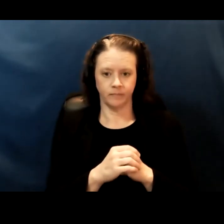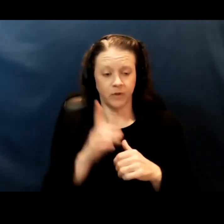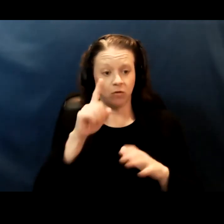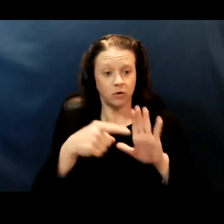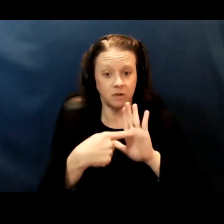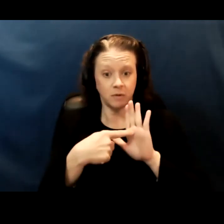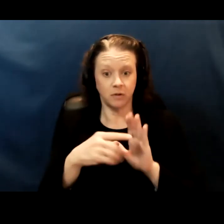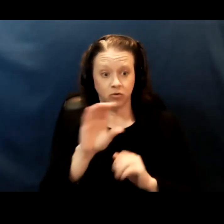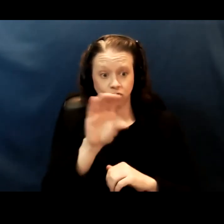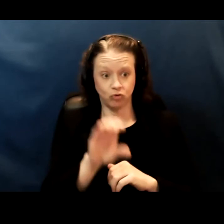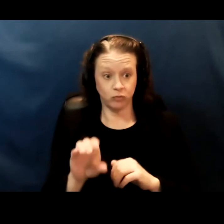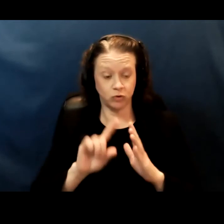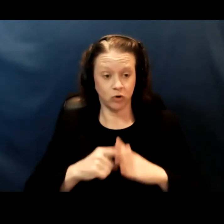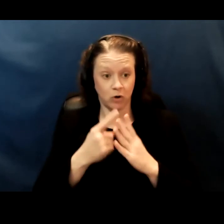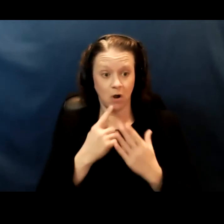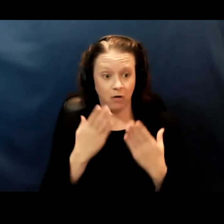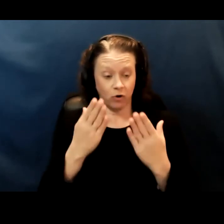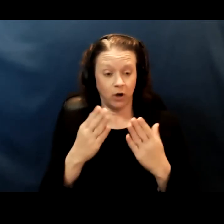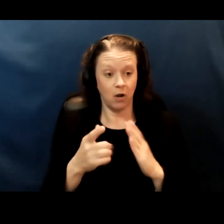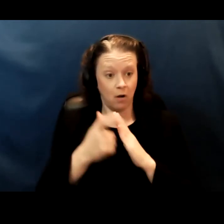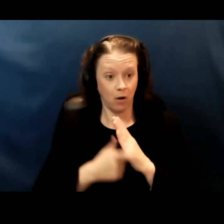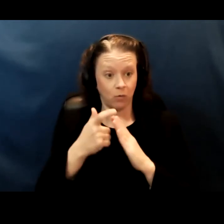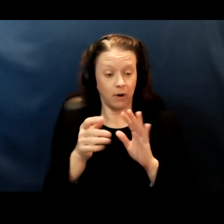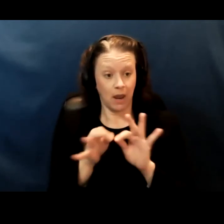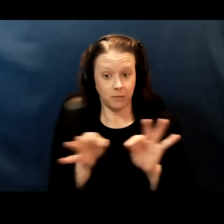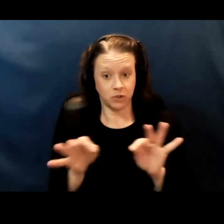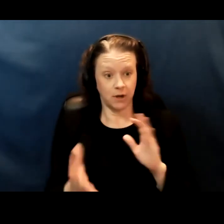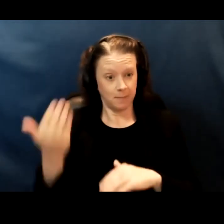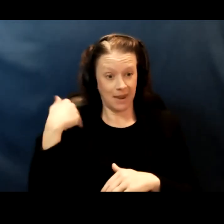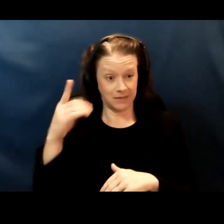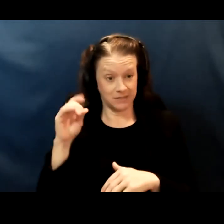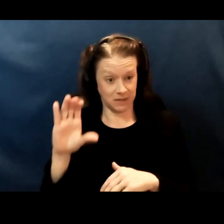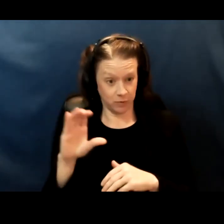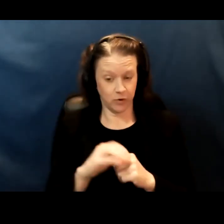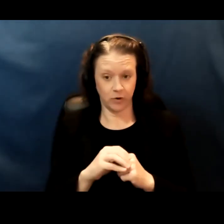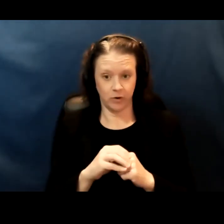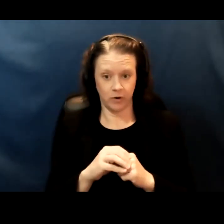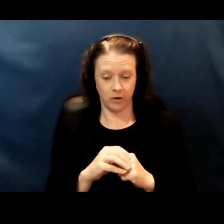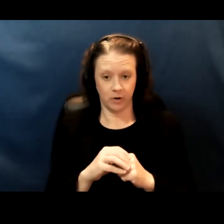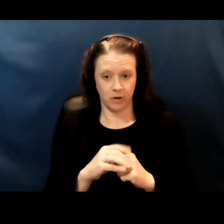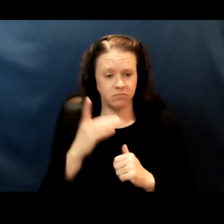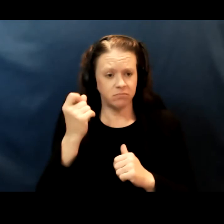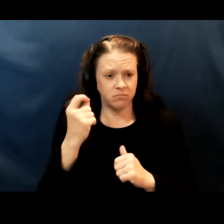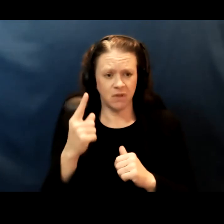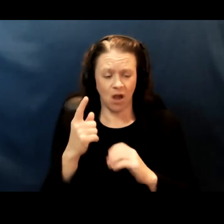back in December. Although auto captioning is not ideal for, you know, actual events; it's great for talking to your mother and